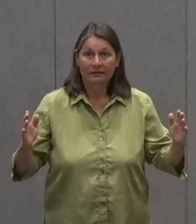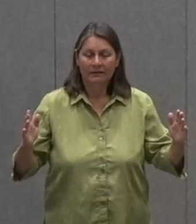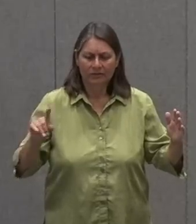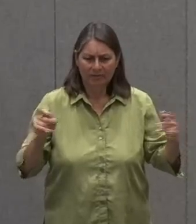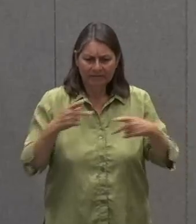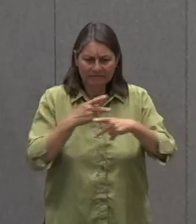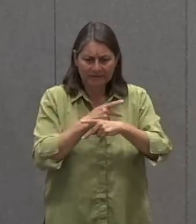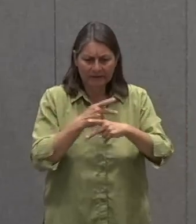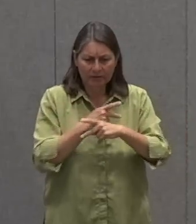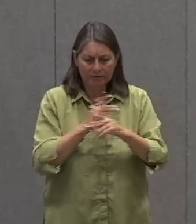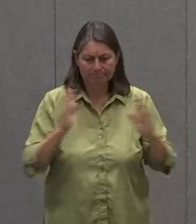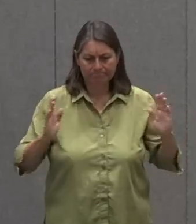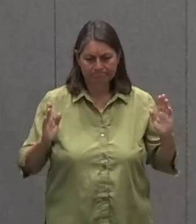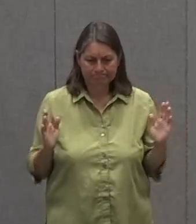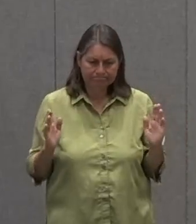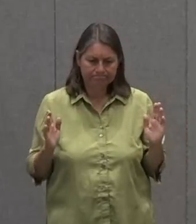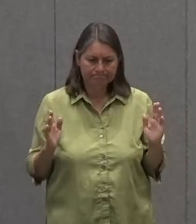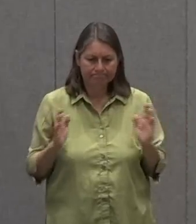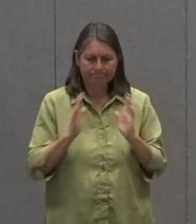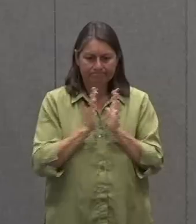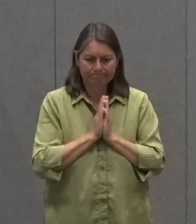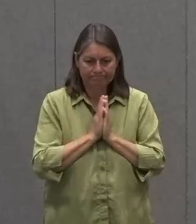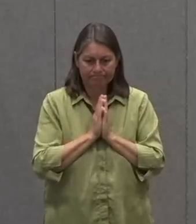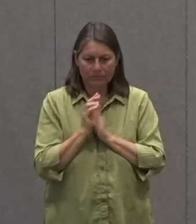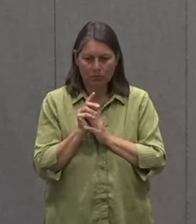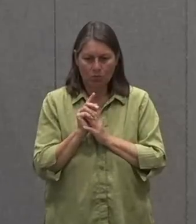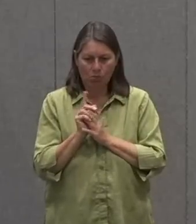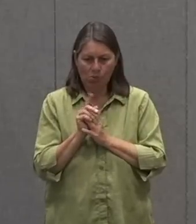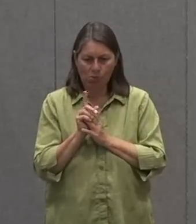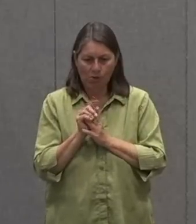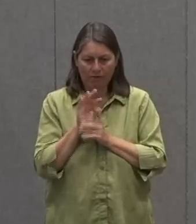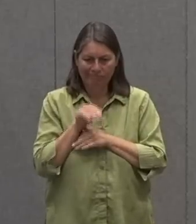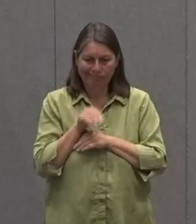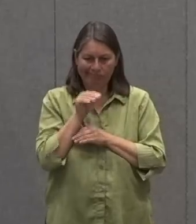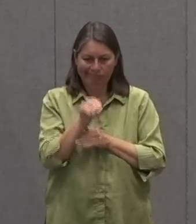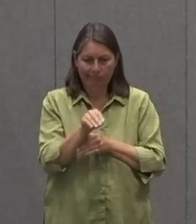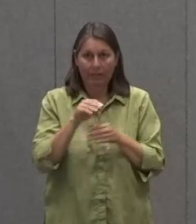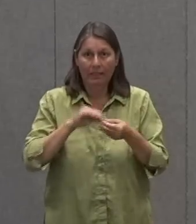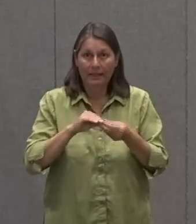or gauge, where we think it might be. Right now, as I'm looking at this number,